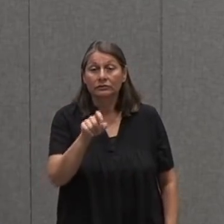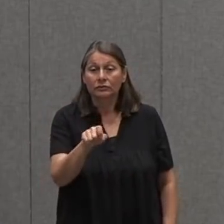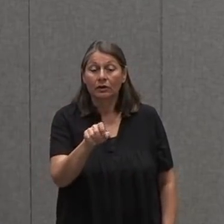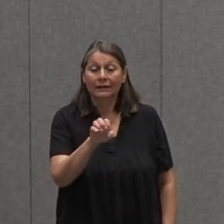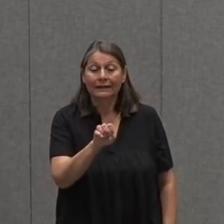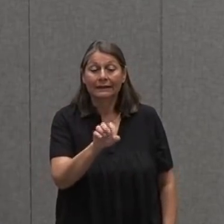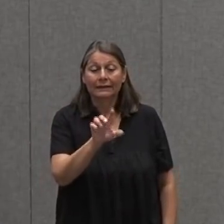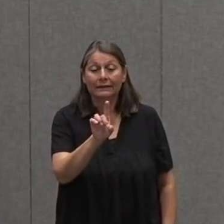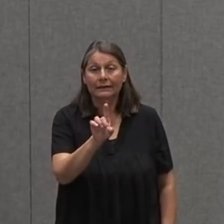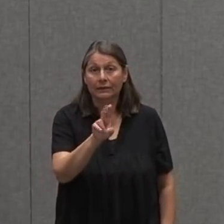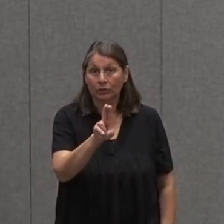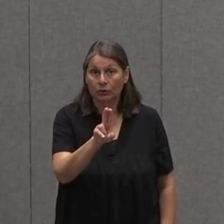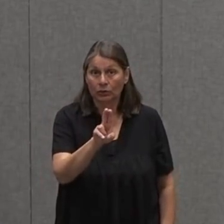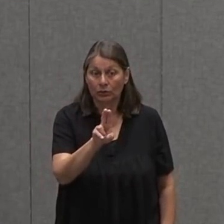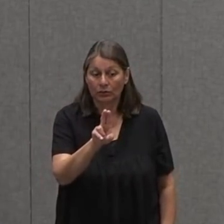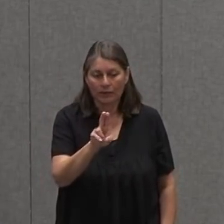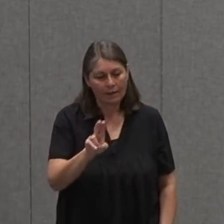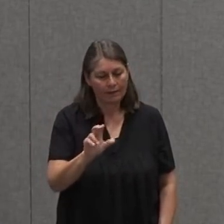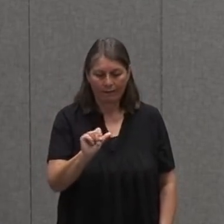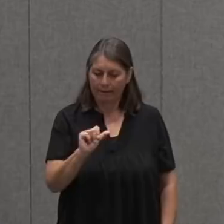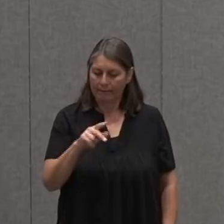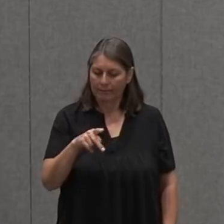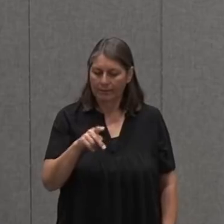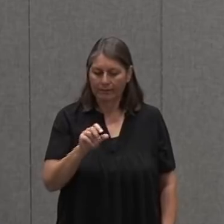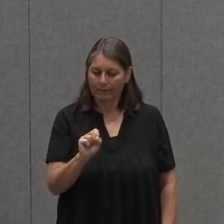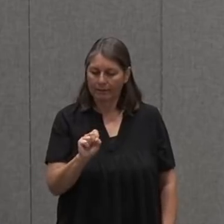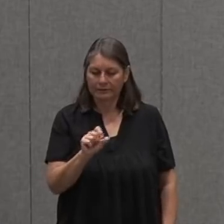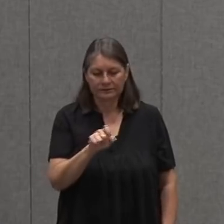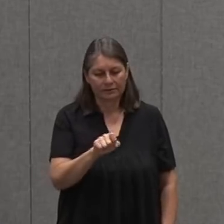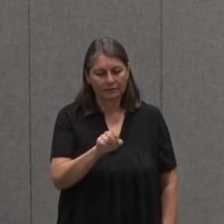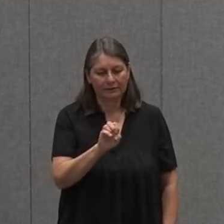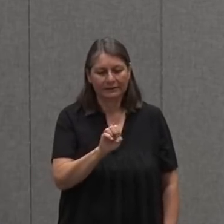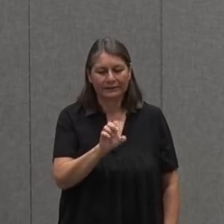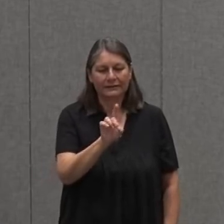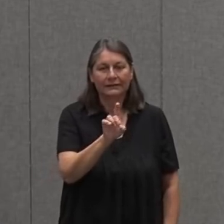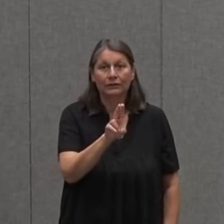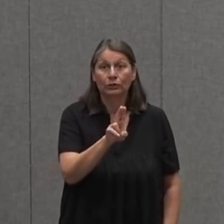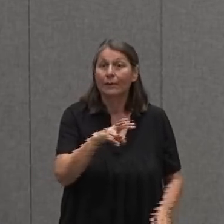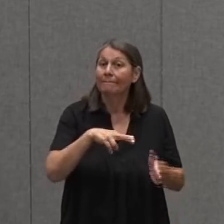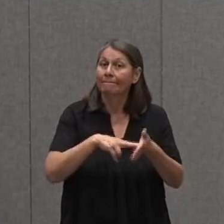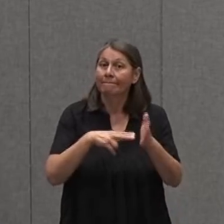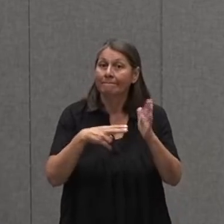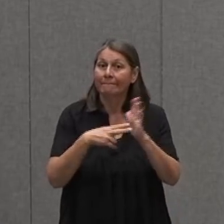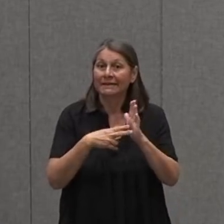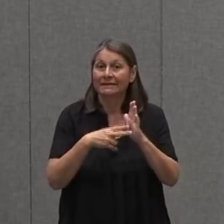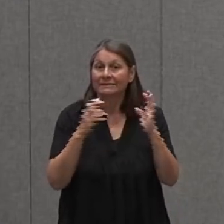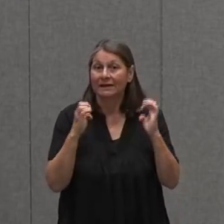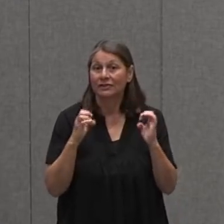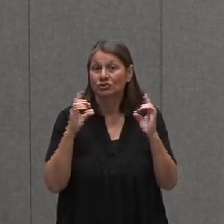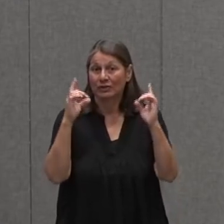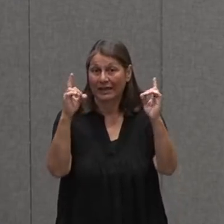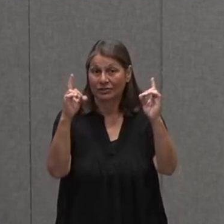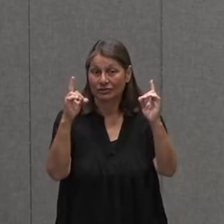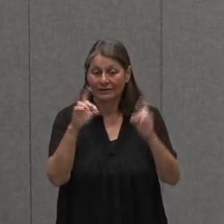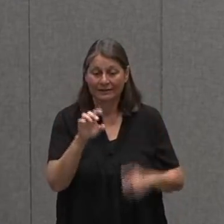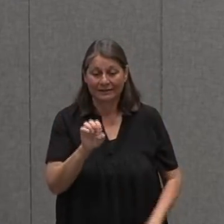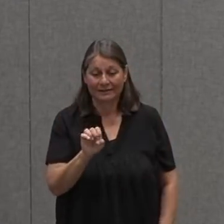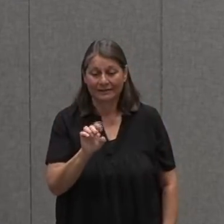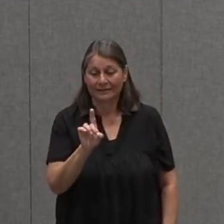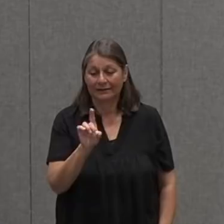Since I work for APS, that's our website. It means that it's education. So sometimes it is to sell a school,